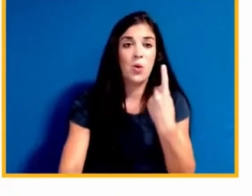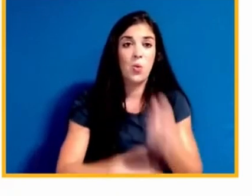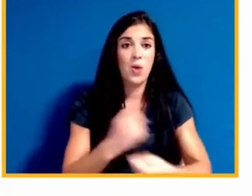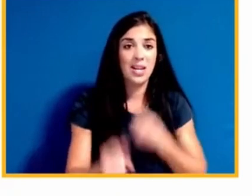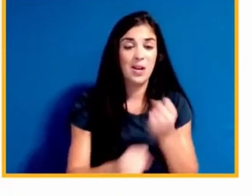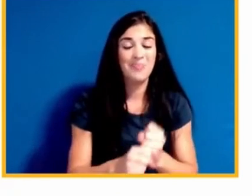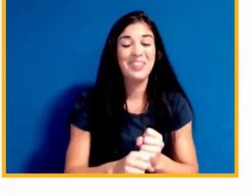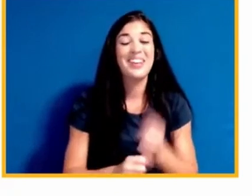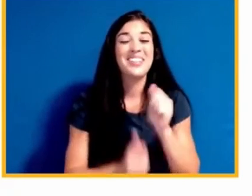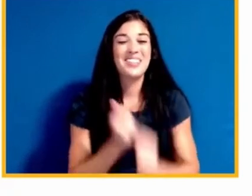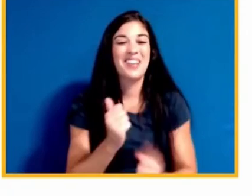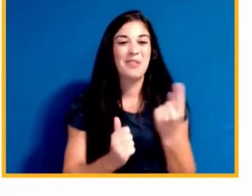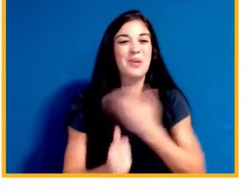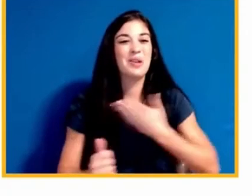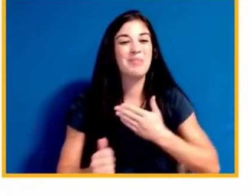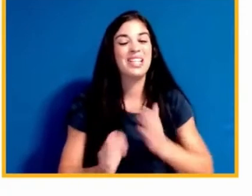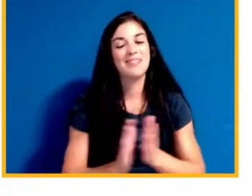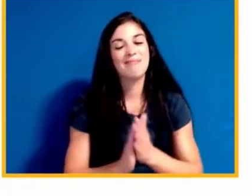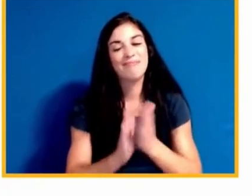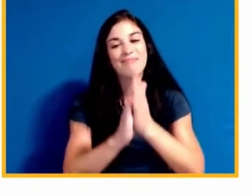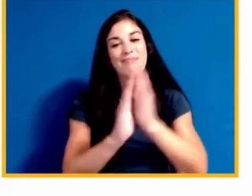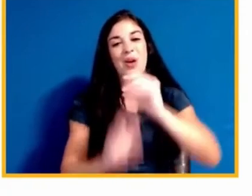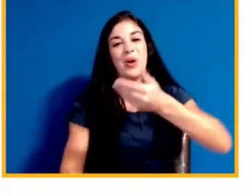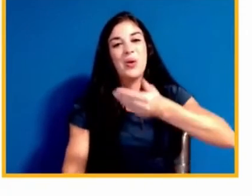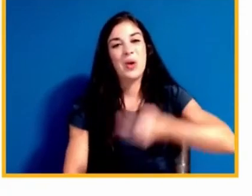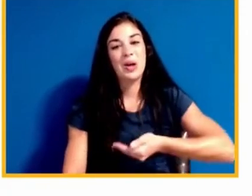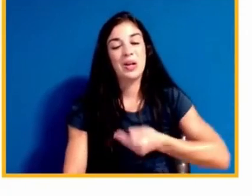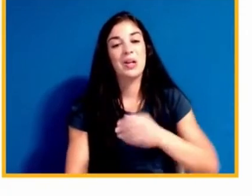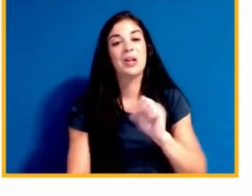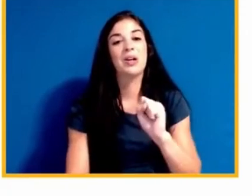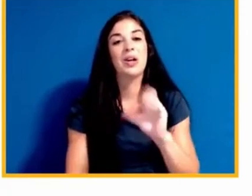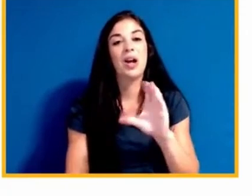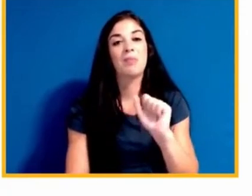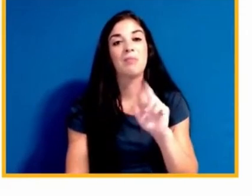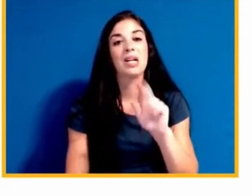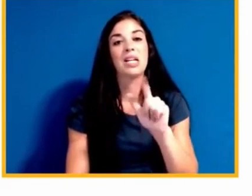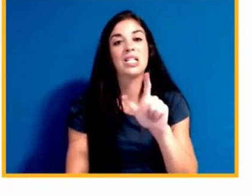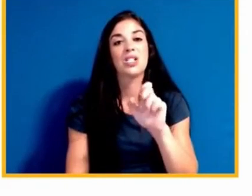So everybody, please give a huge welcome to Scarlet Janefox!